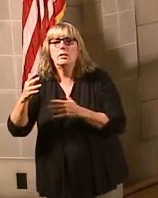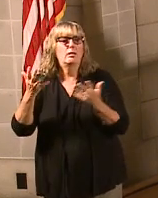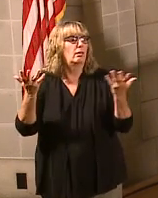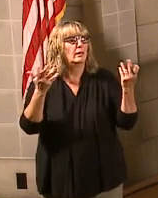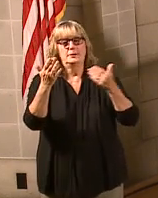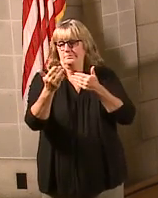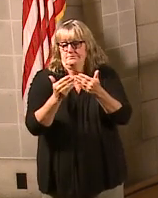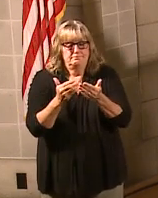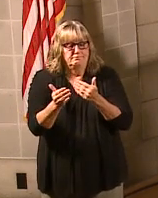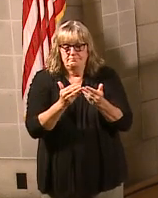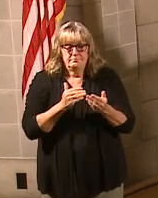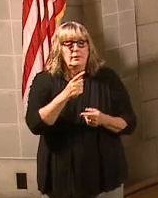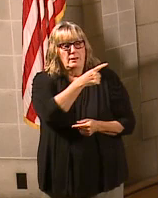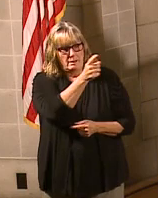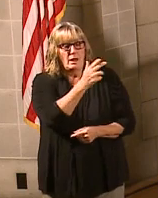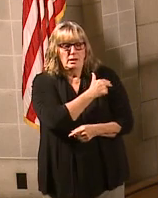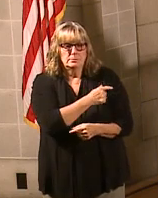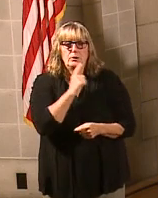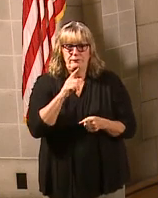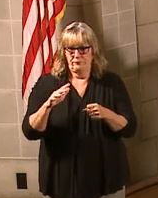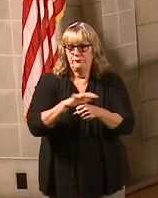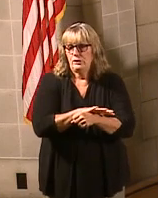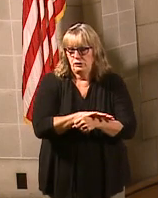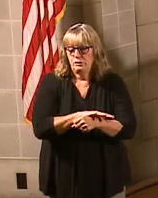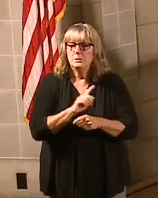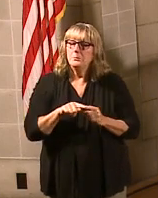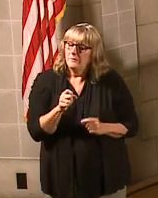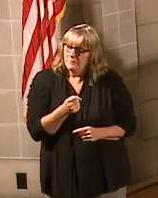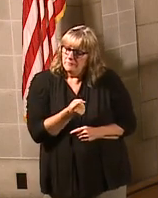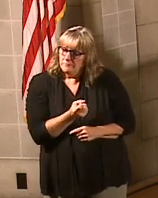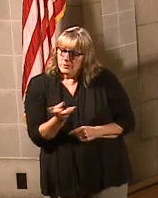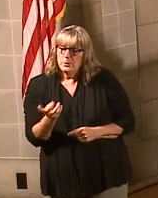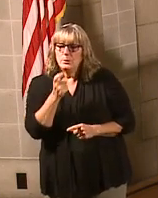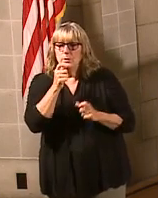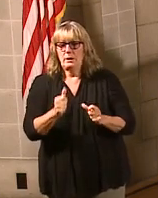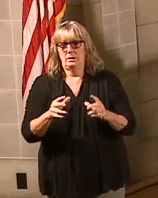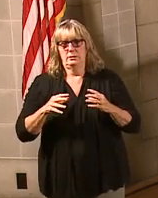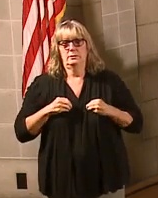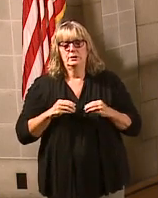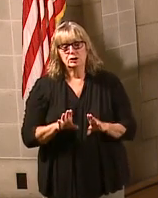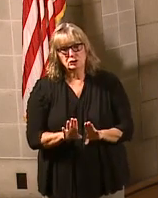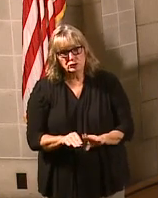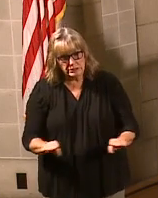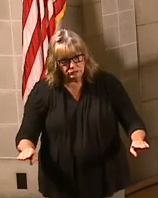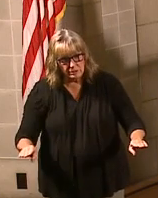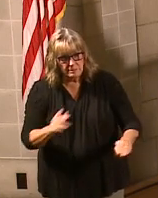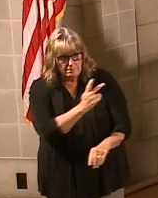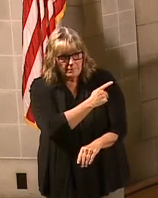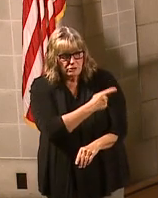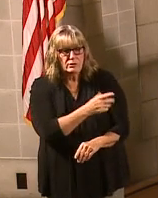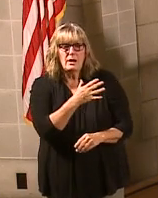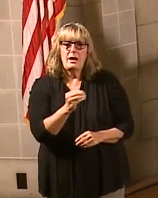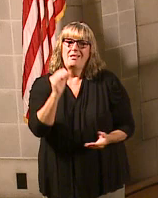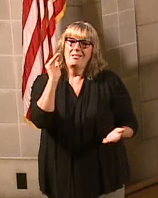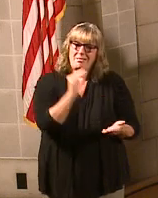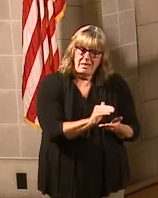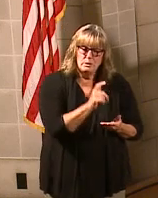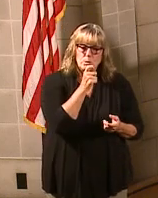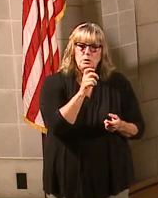PAST 18 MONTHS OR INCREASING SOCIAL ENVIRONMENTS. REGARDLESS, THE HOSPITALS ARE FULL.